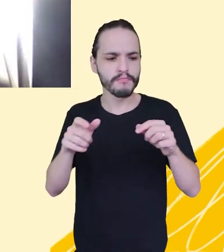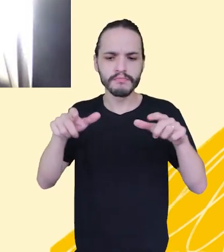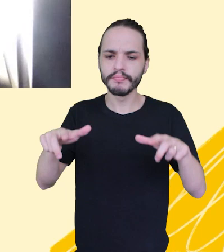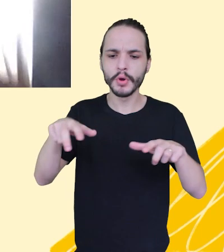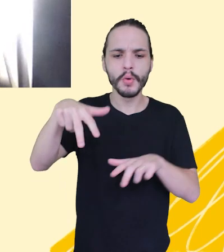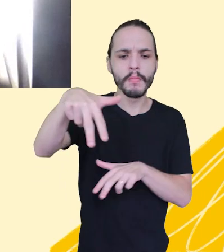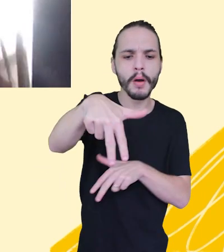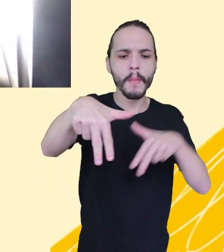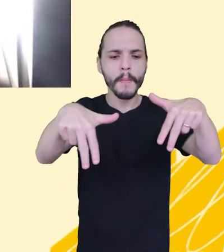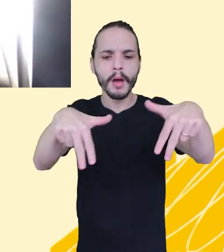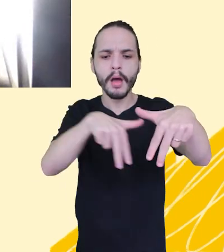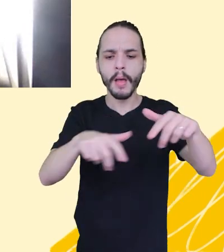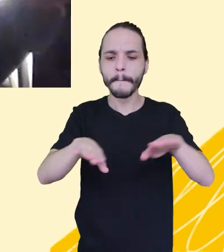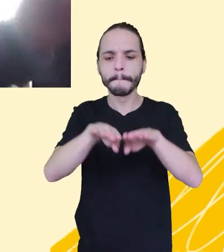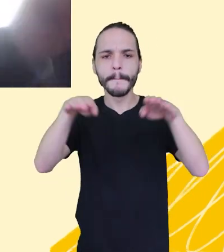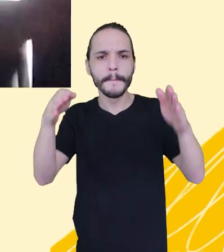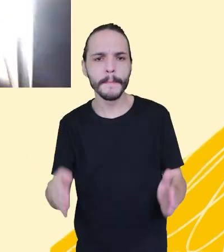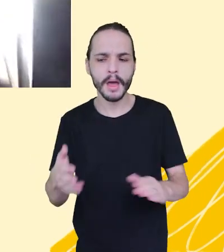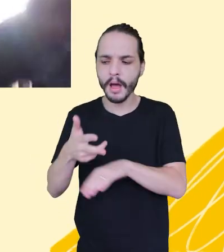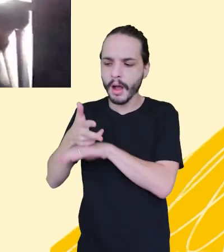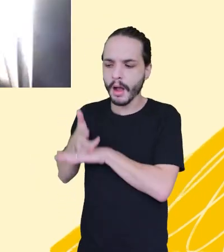like where's the table, where's the bed, what is the distance between